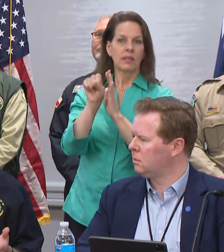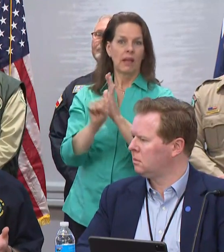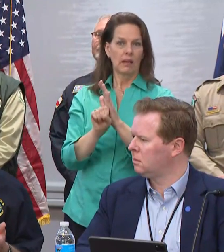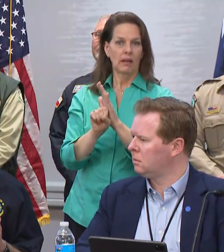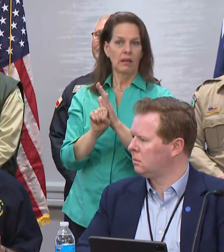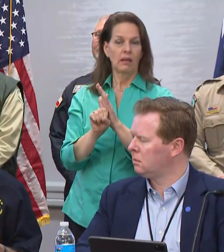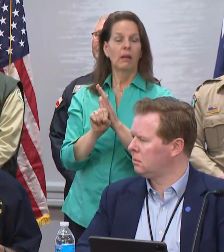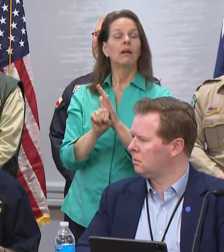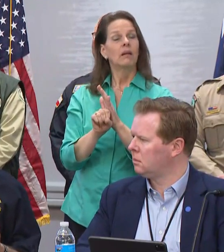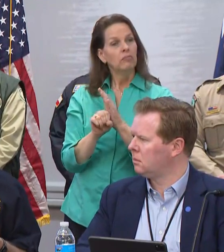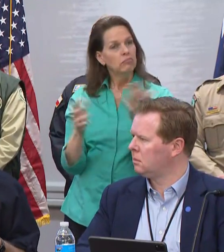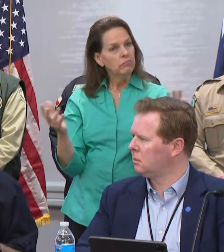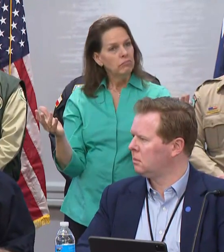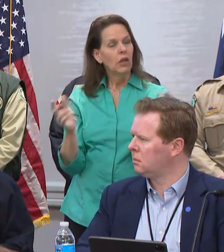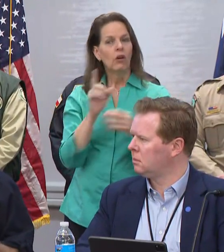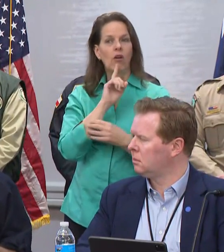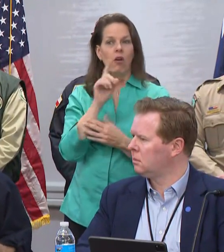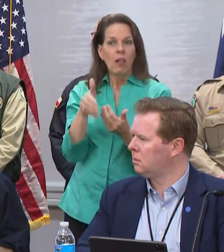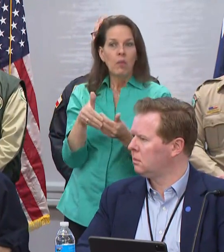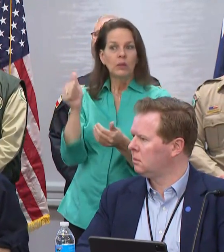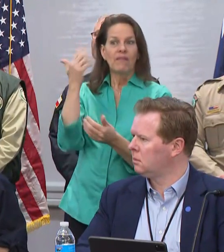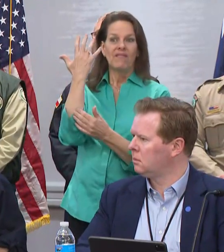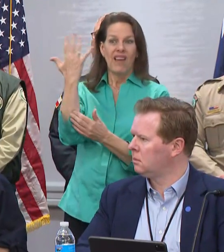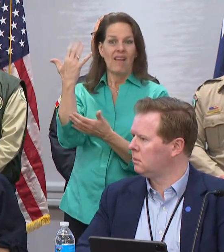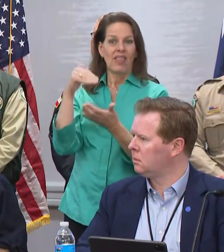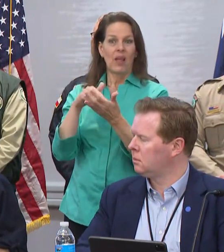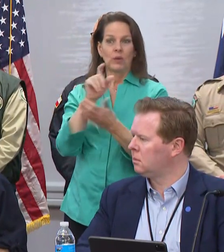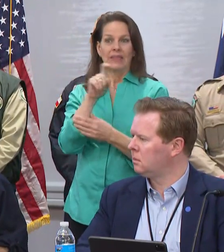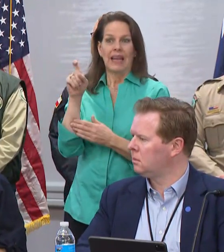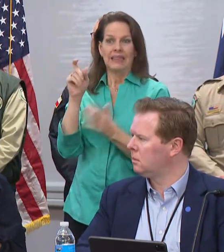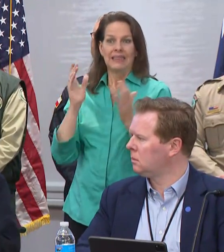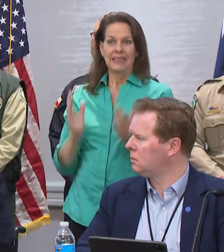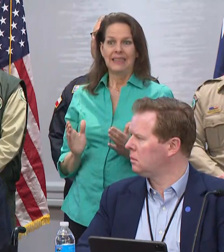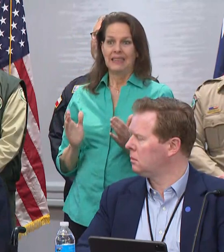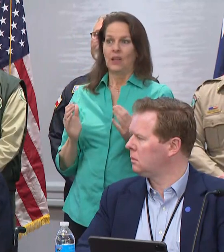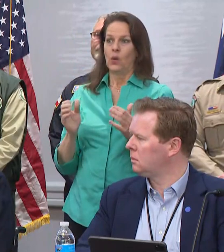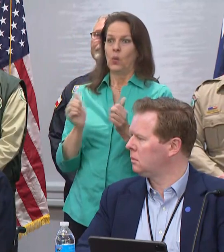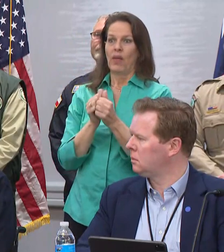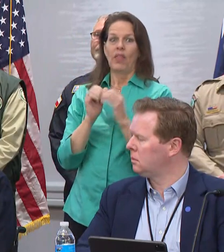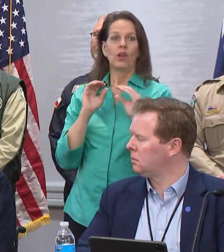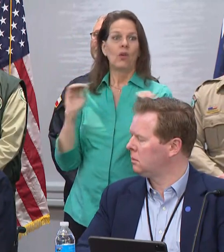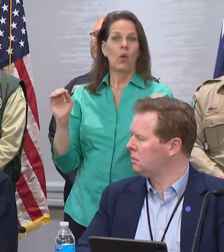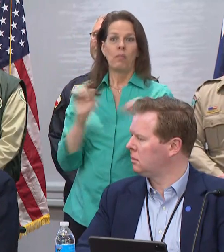That said, there are almost 5000 Texans without power right now.